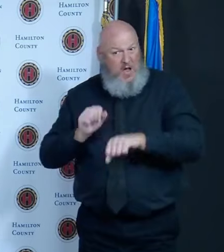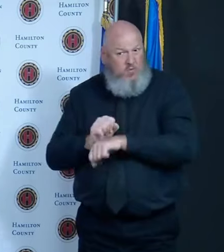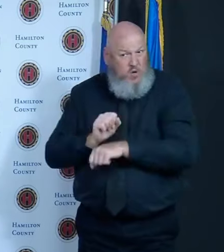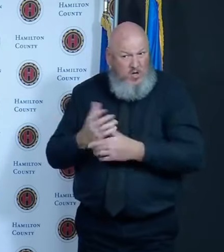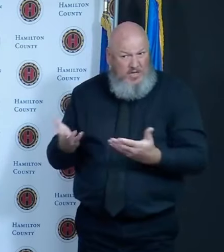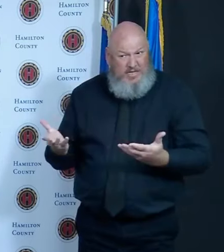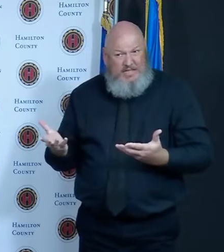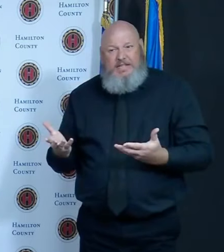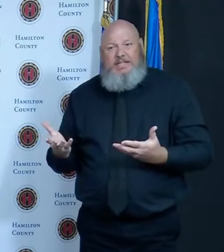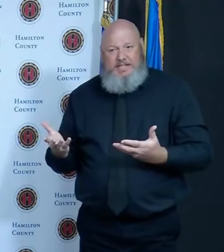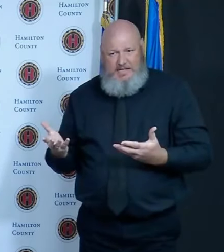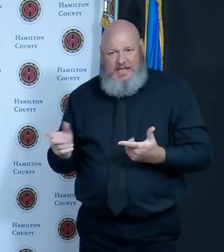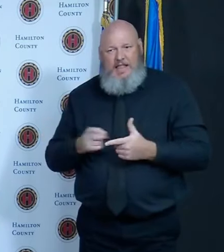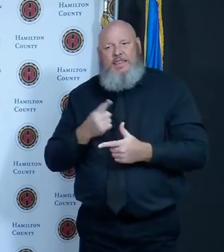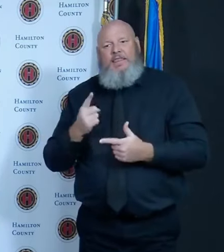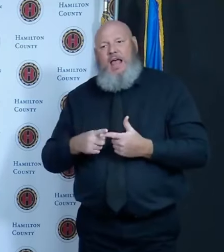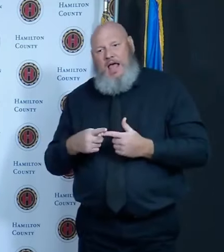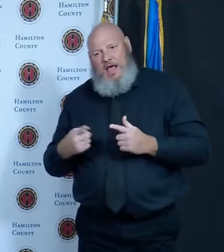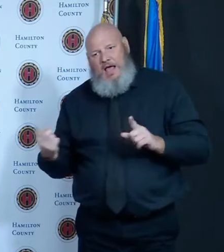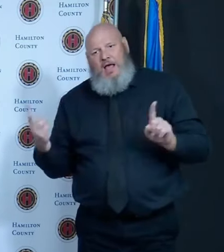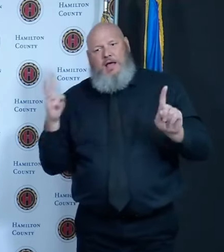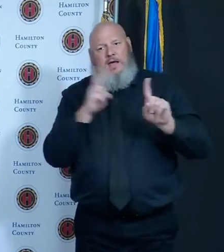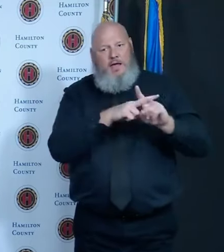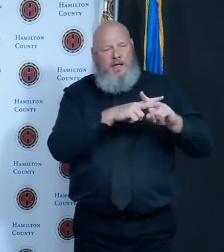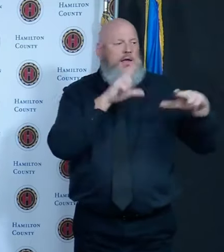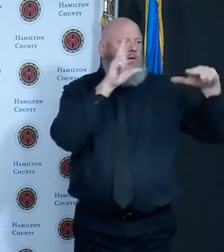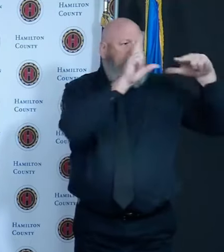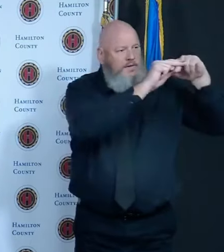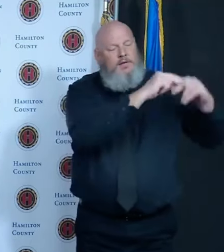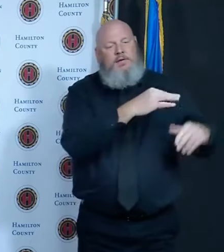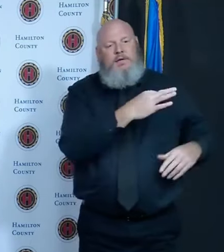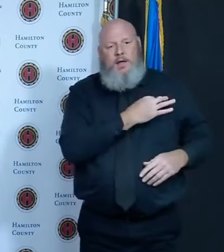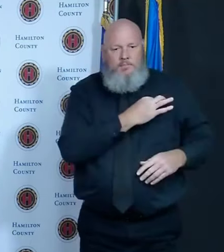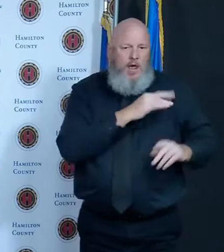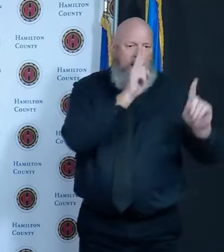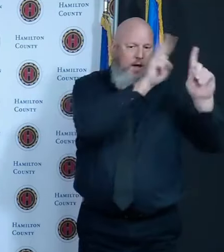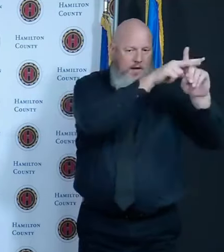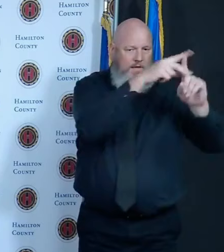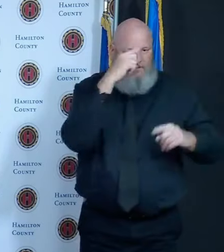into the increased federal and state resources for unemployment but they are